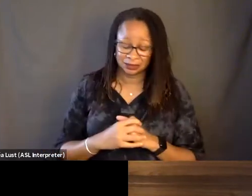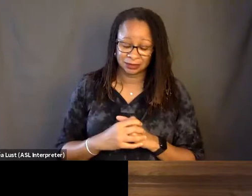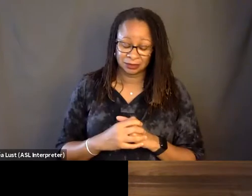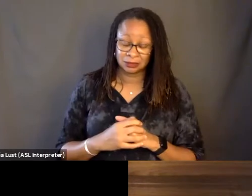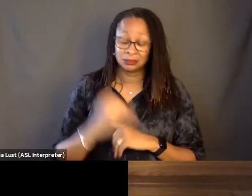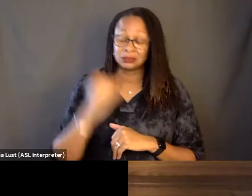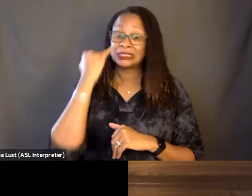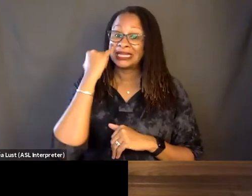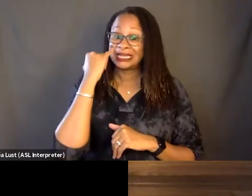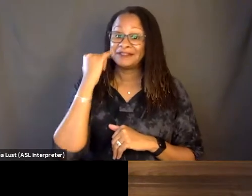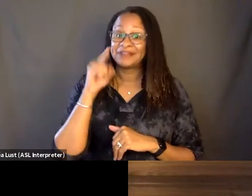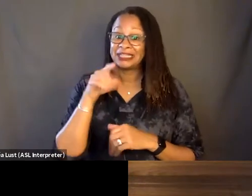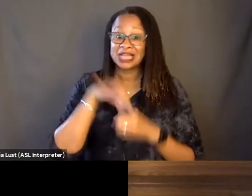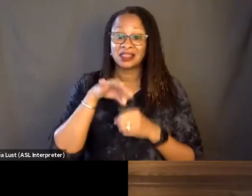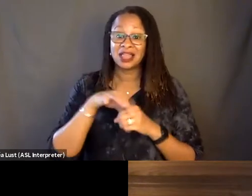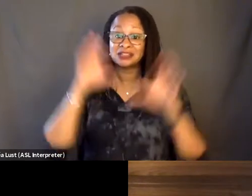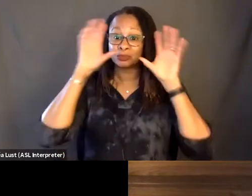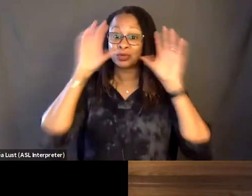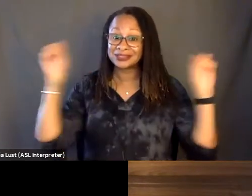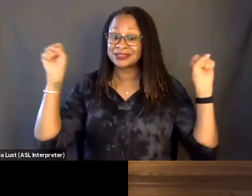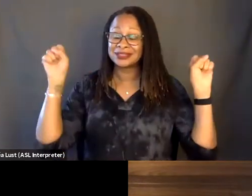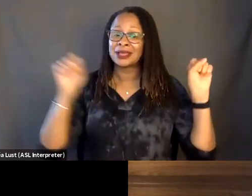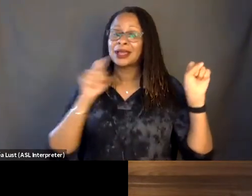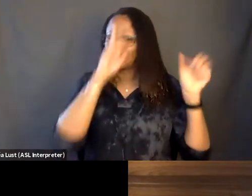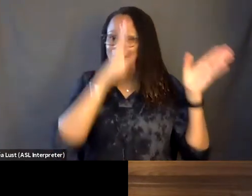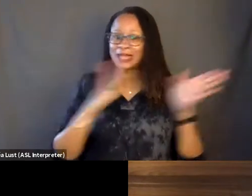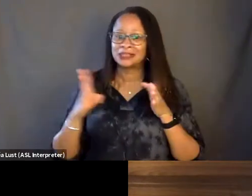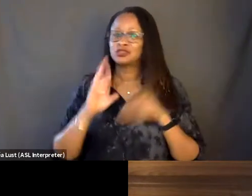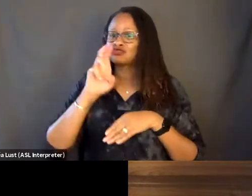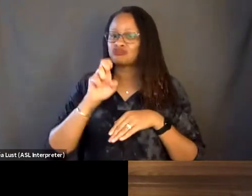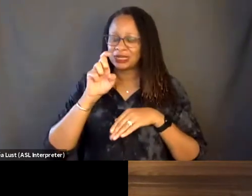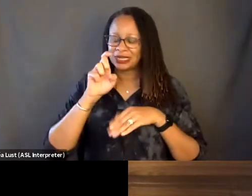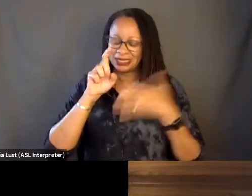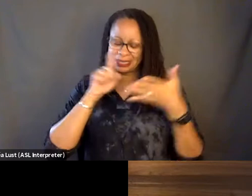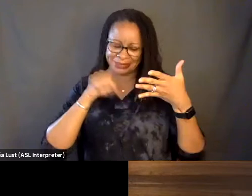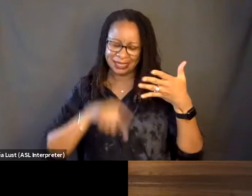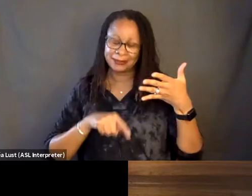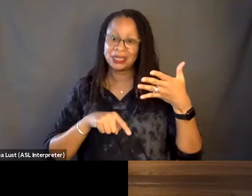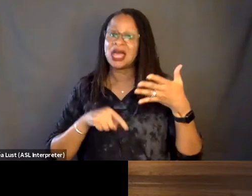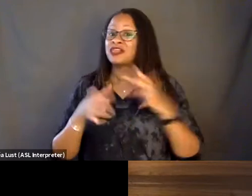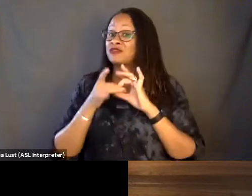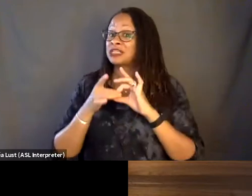were elected president, that he plans to re-examine the US-Saudi relationship, that he plans